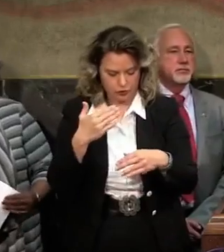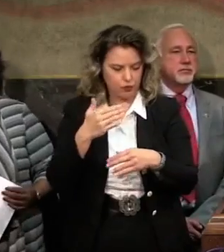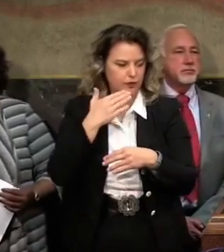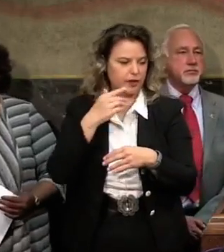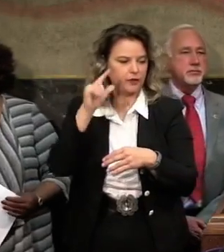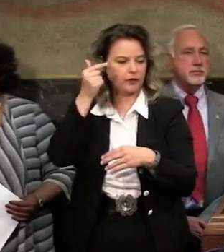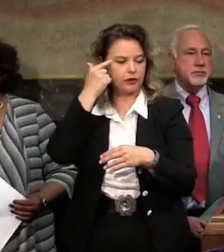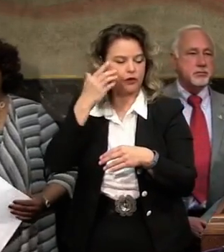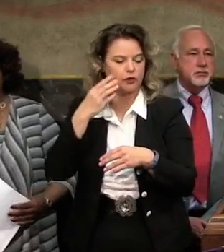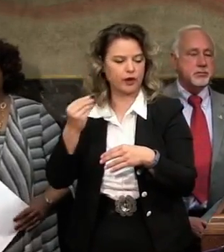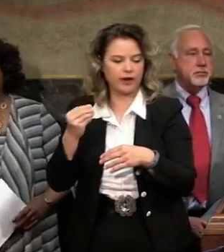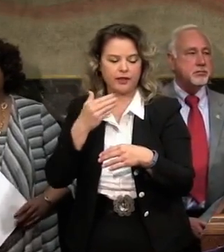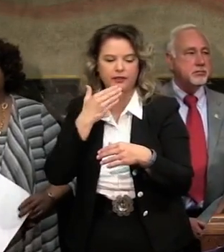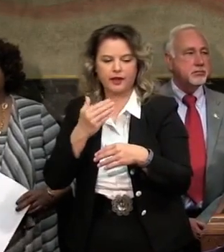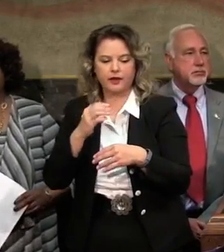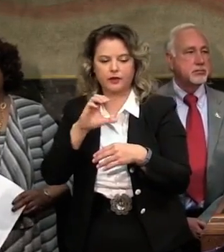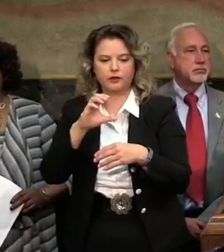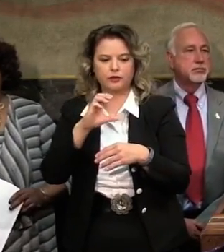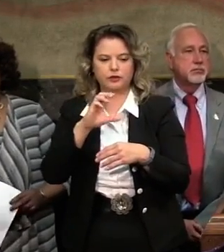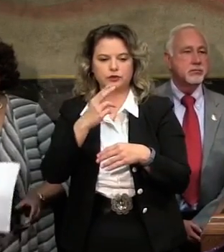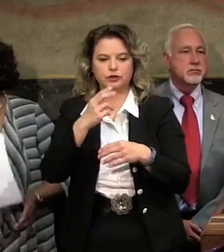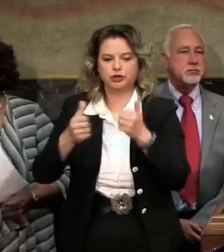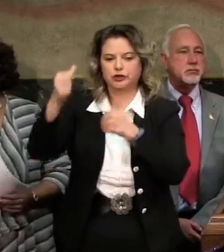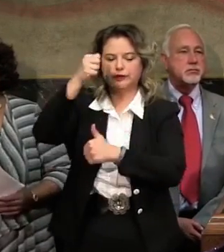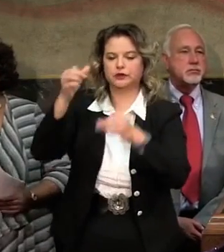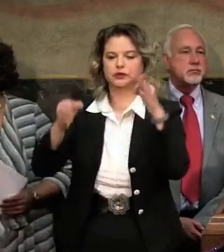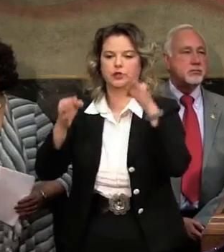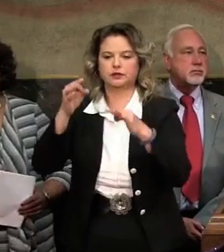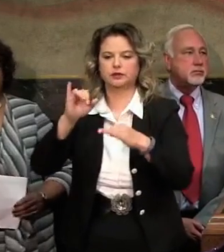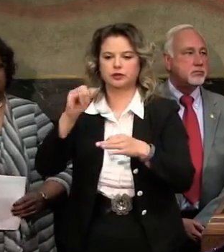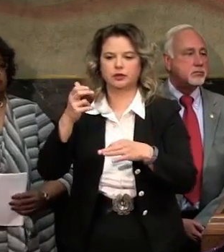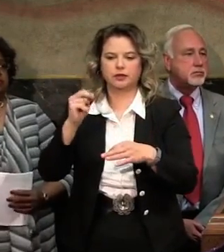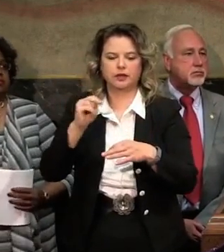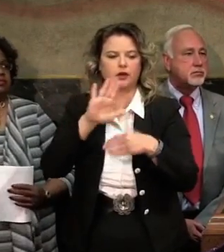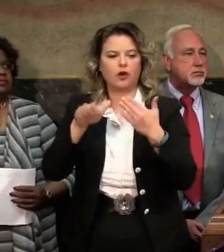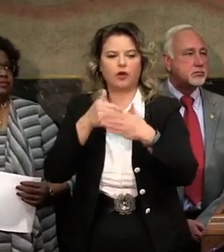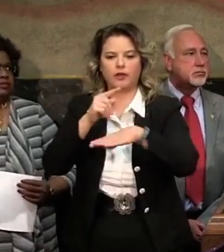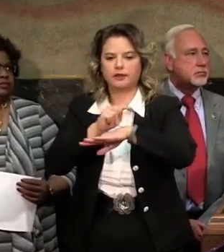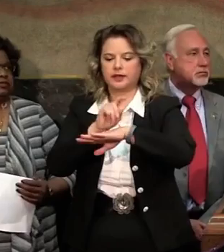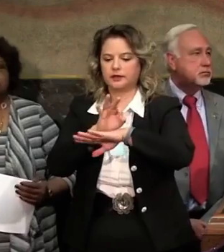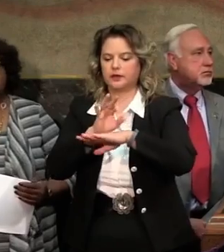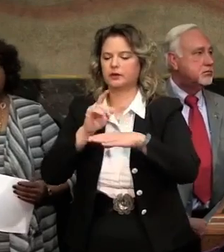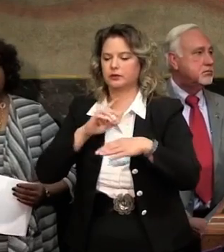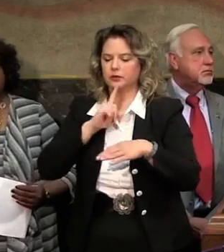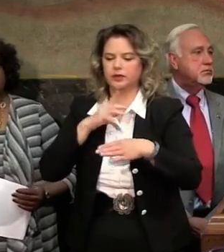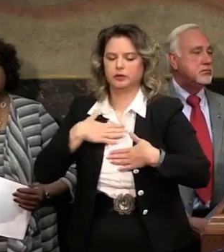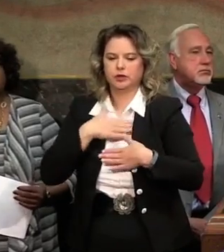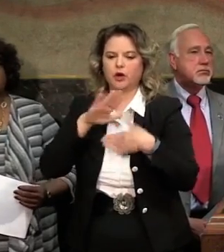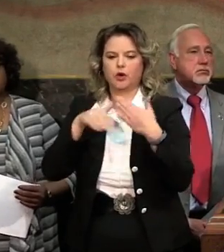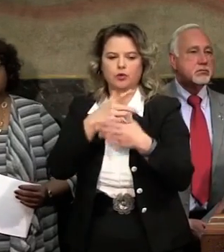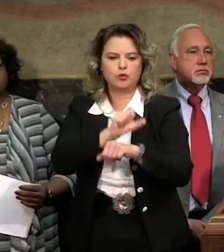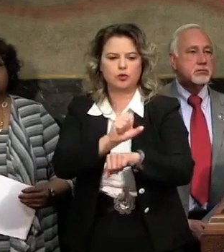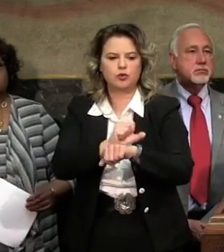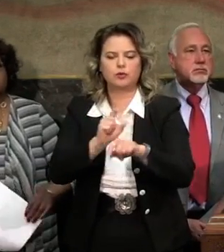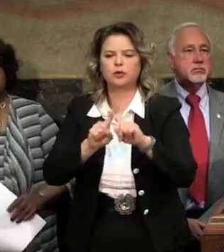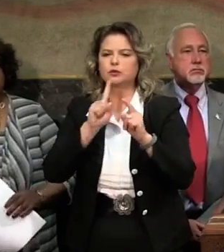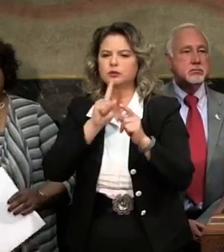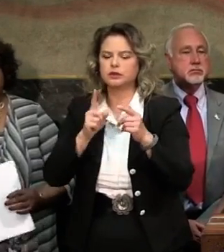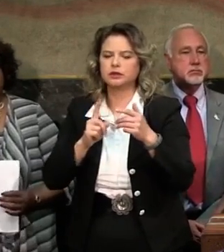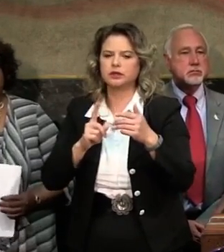Justice Johnson and to the whole task force much appreciated all of your work the primary purpose for individuals to